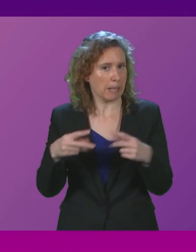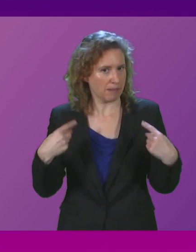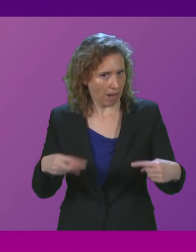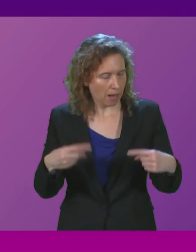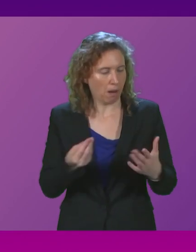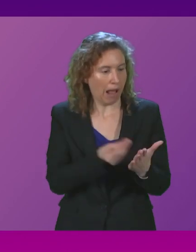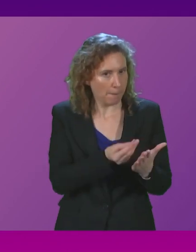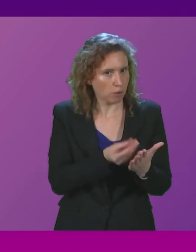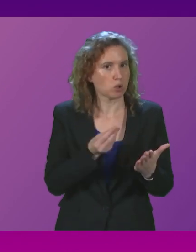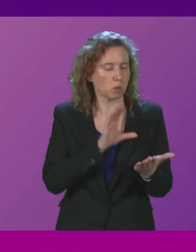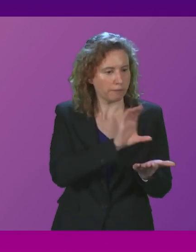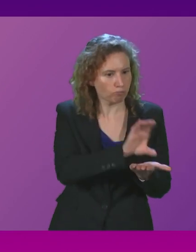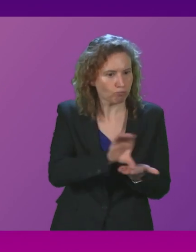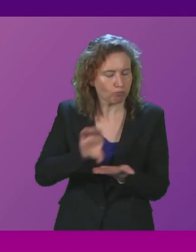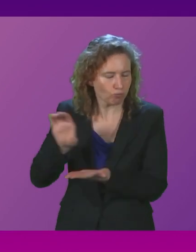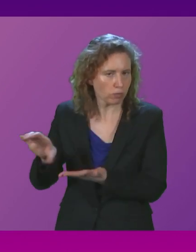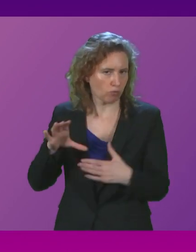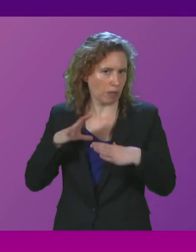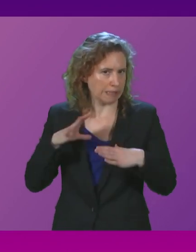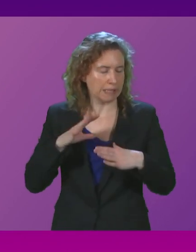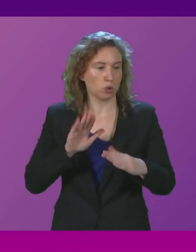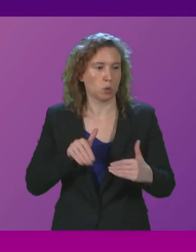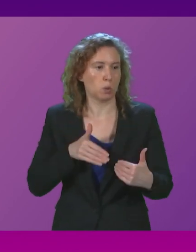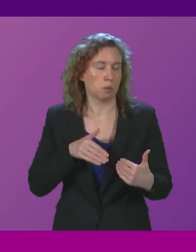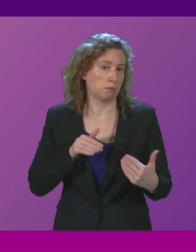attached to those schemes, to help us to meet the targets to which Brian Whittle referred.